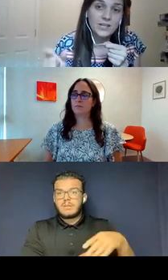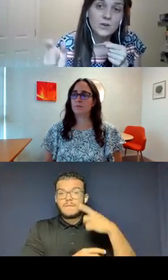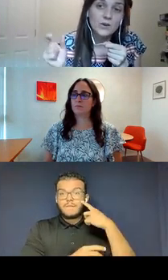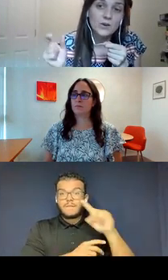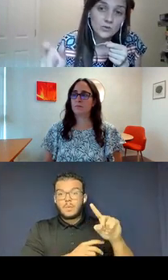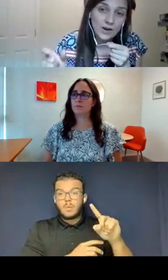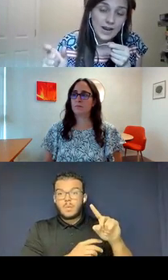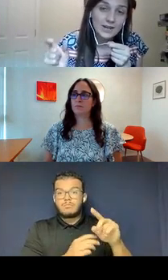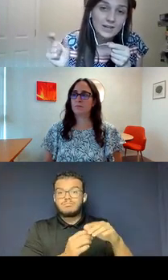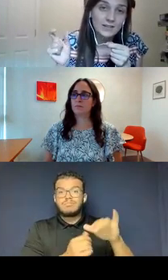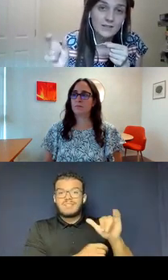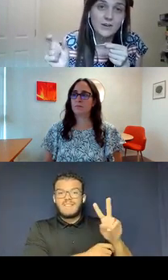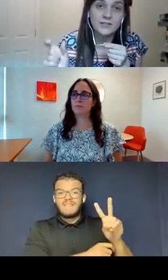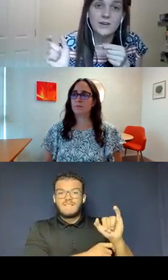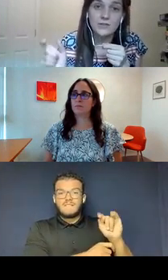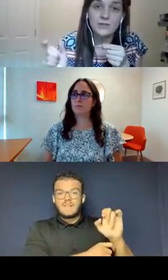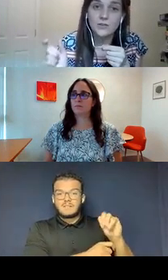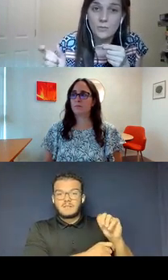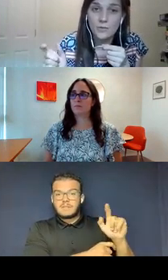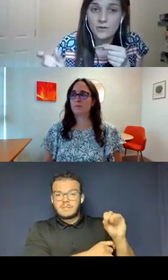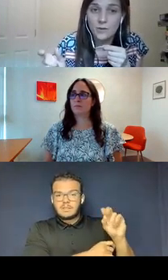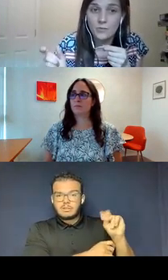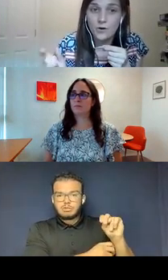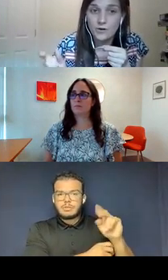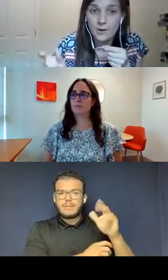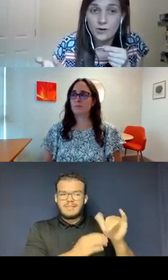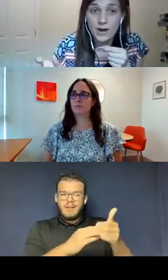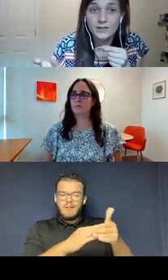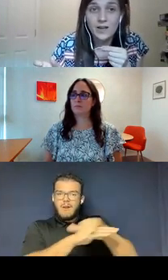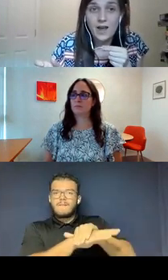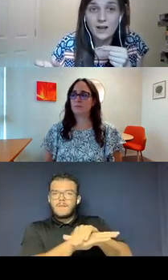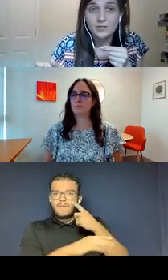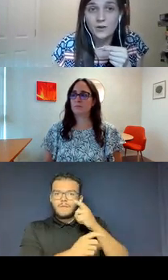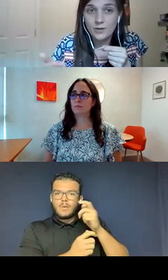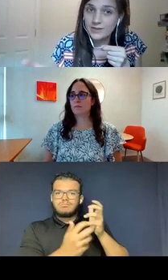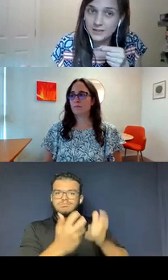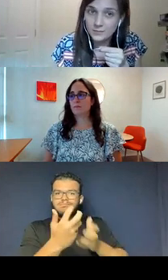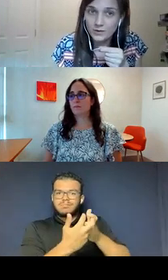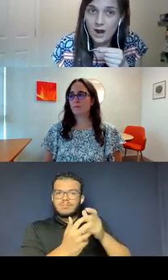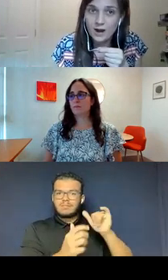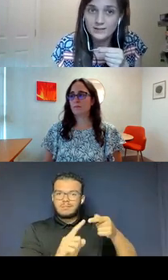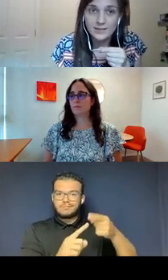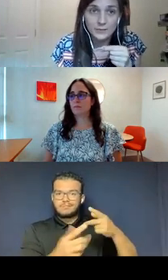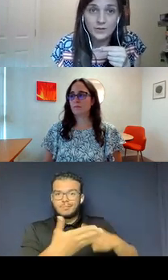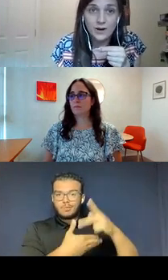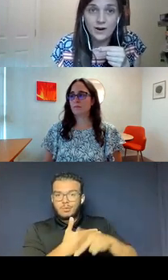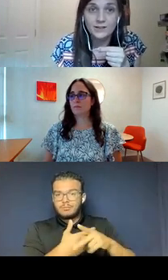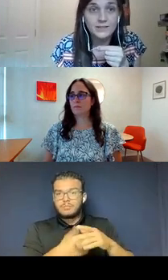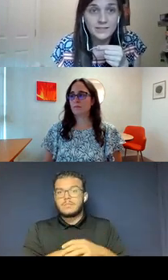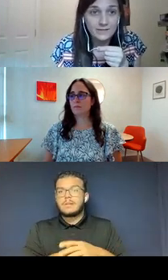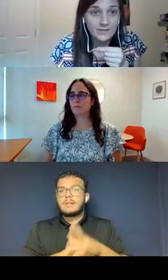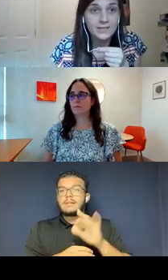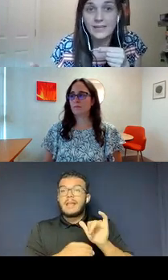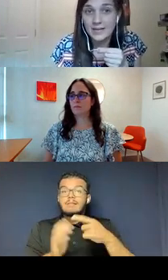that your grant covers under the scope of your program grant. So in this bullet, our examples are DV,